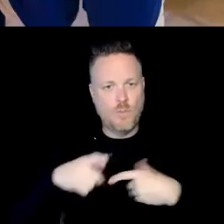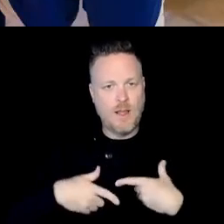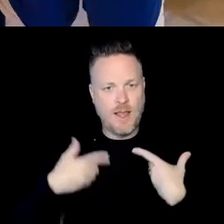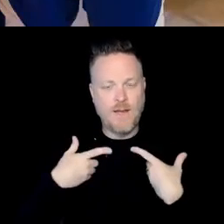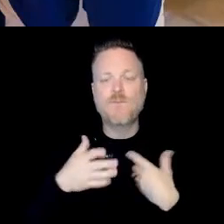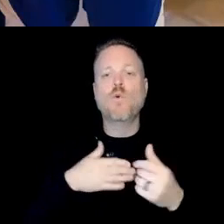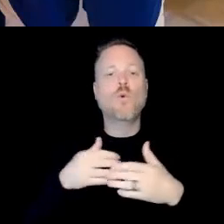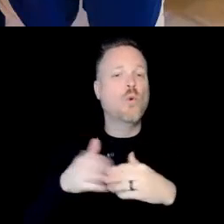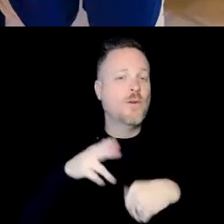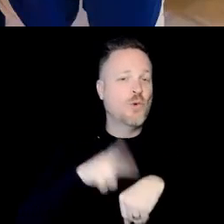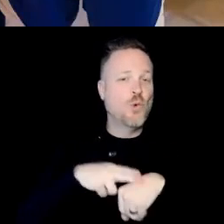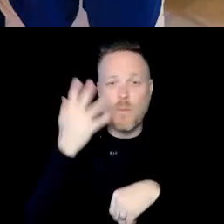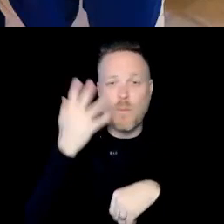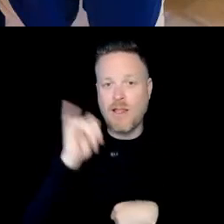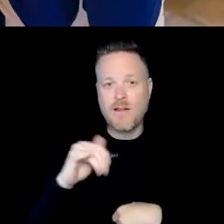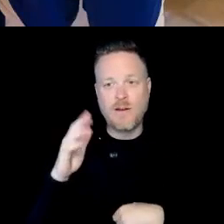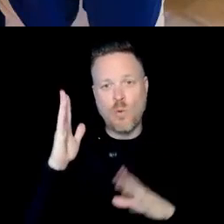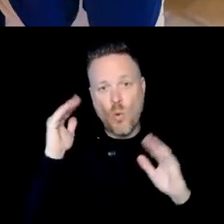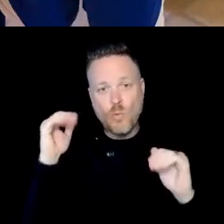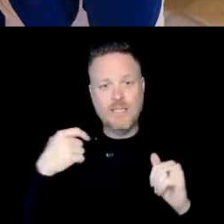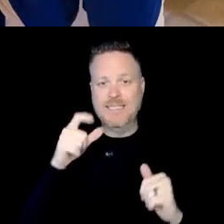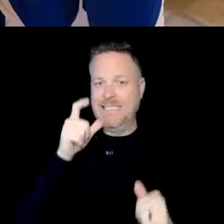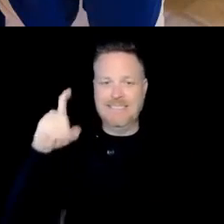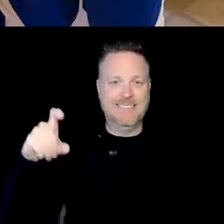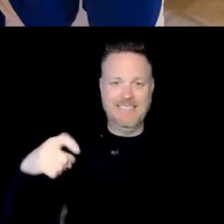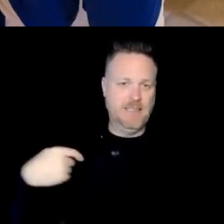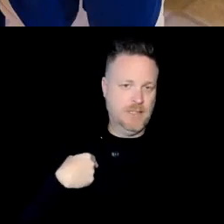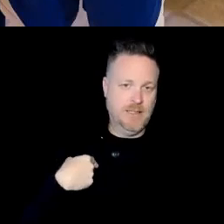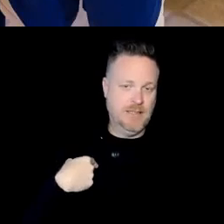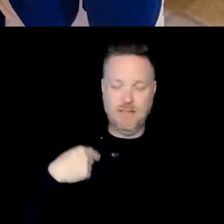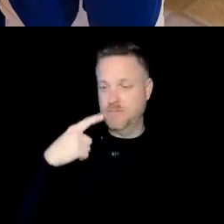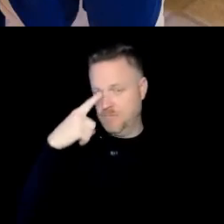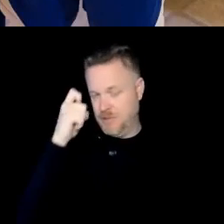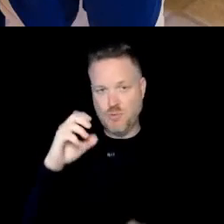would be. I hope he doesn't need me. Because nobody takes care of him the